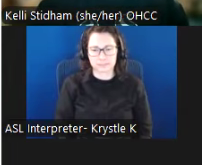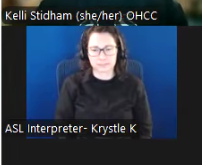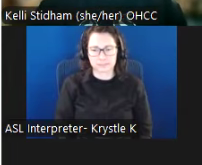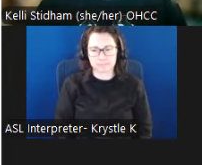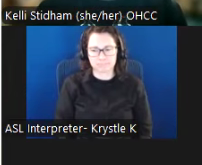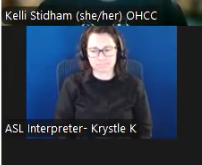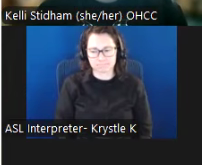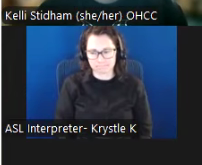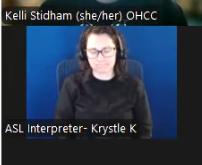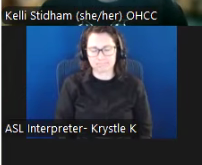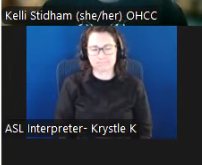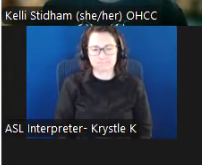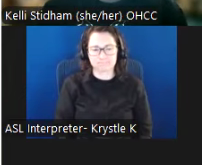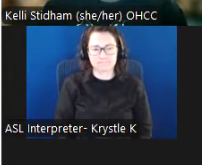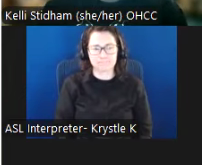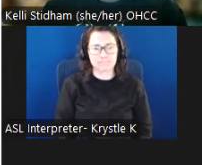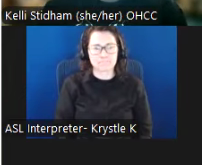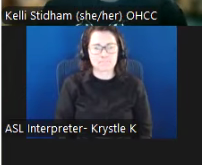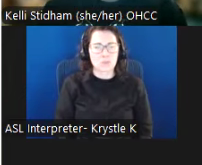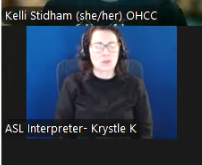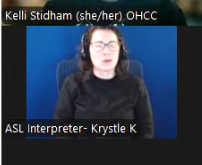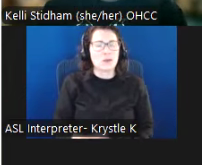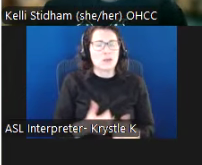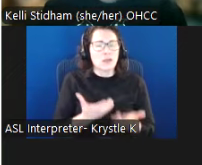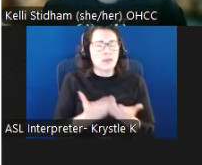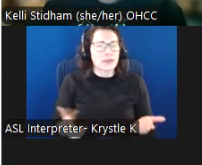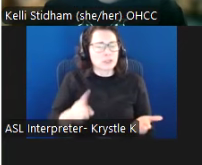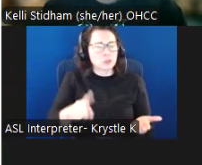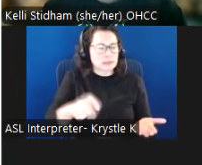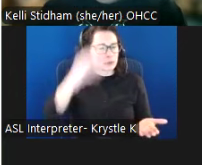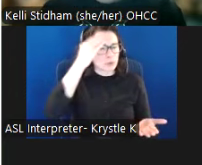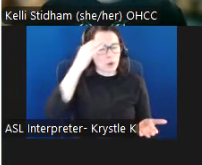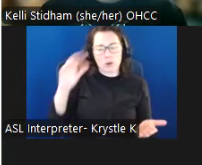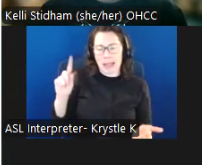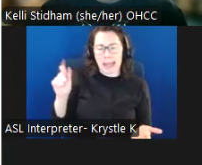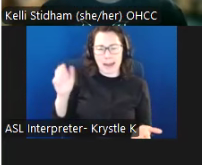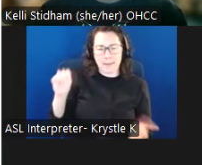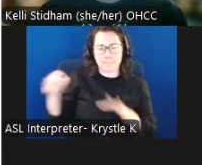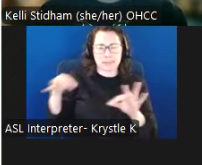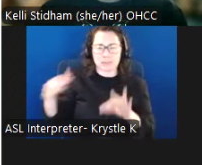So, things to know. Um, and Adam